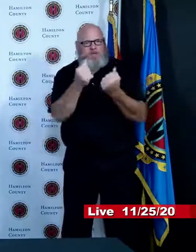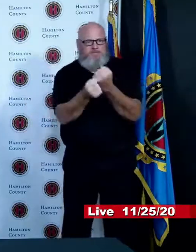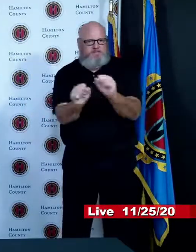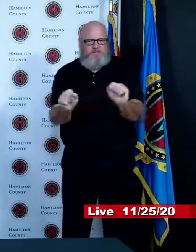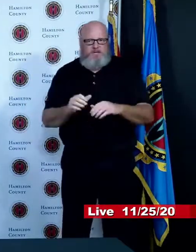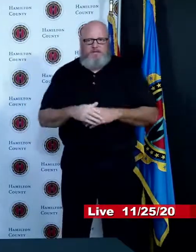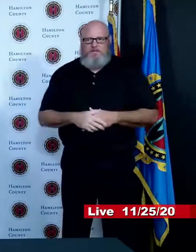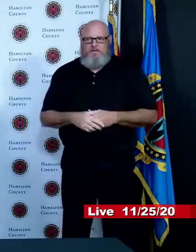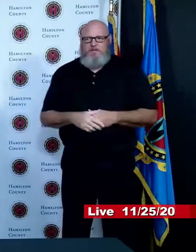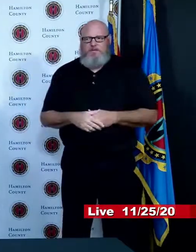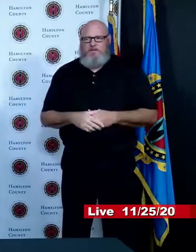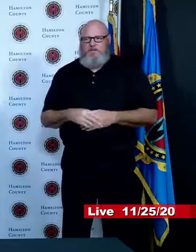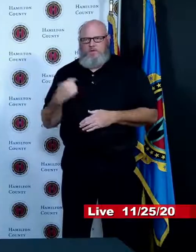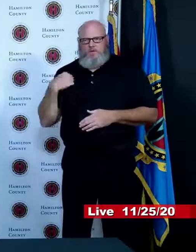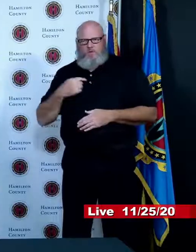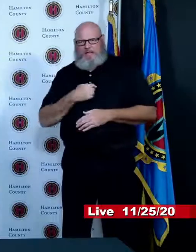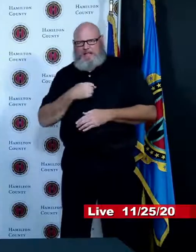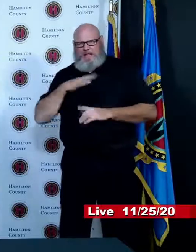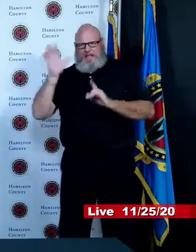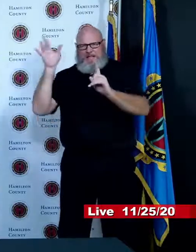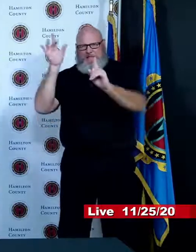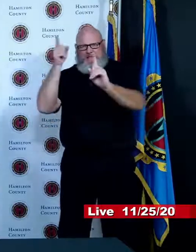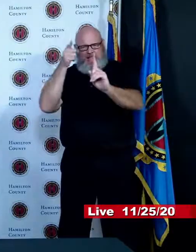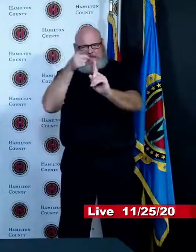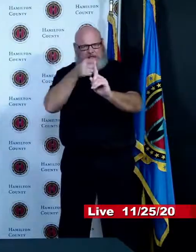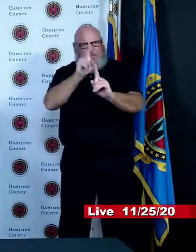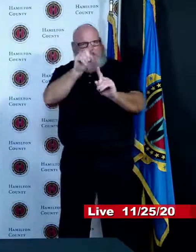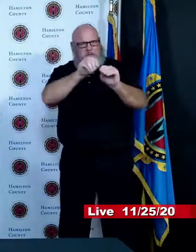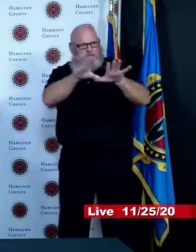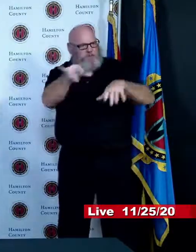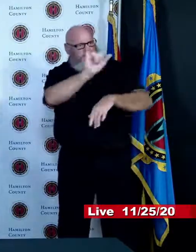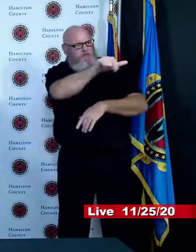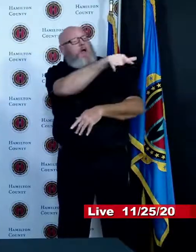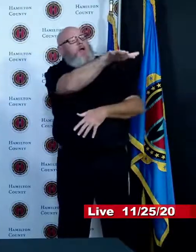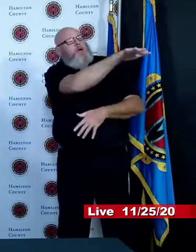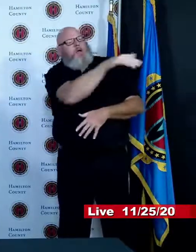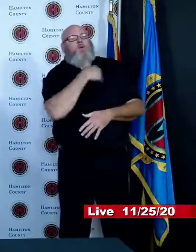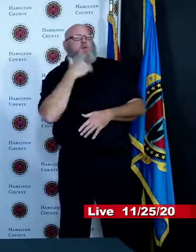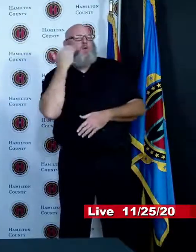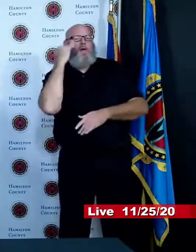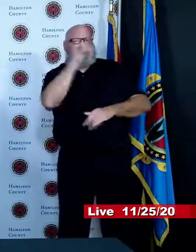okay just to follow up here Greg so so that I'm understanding when you're contacting a positive